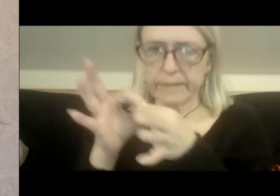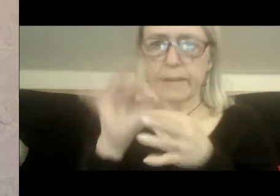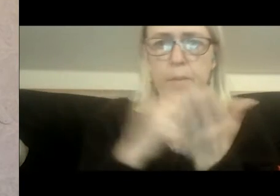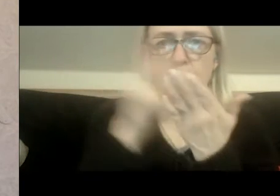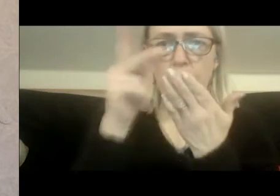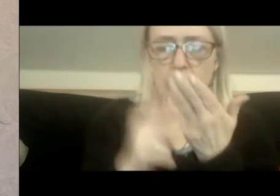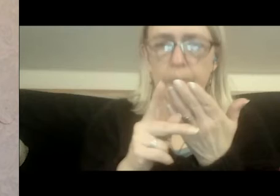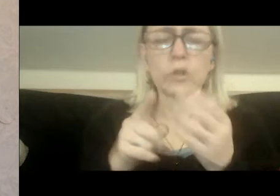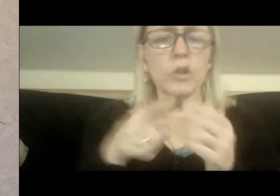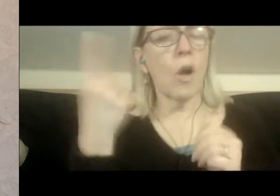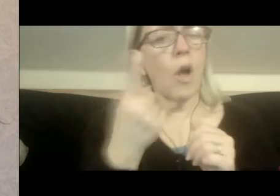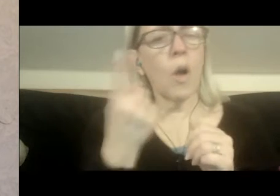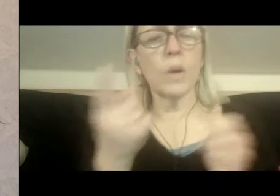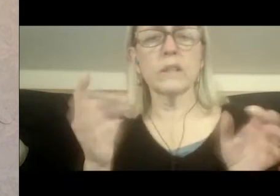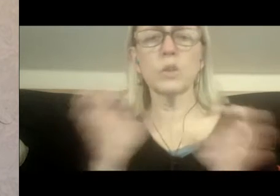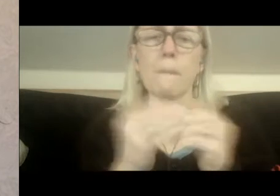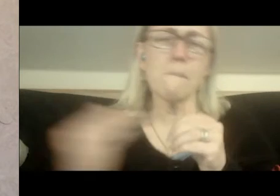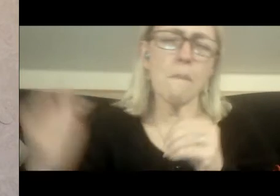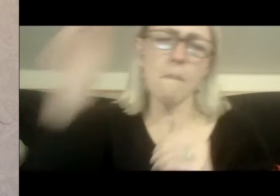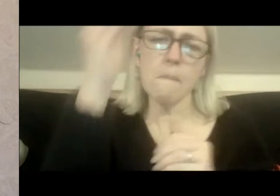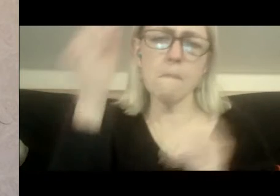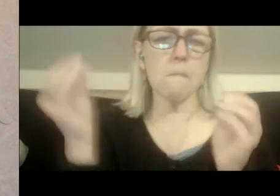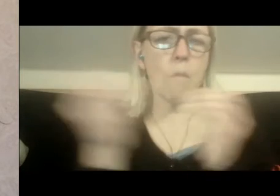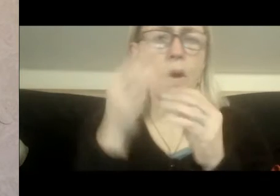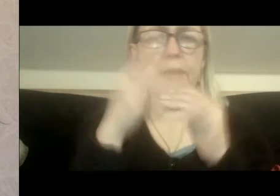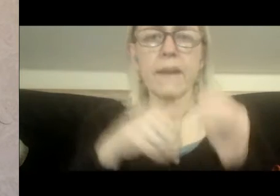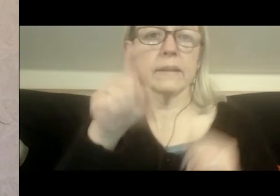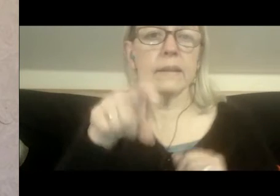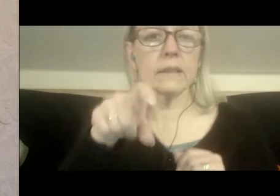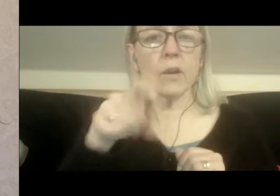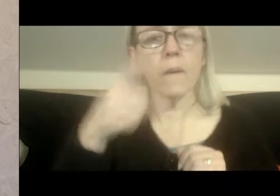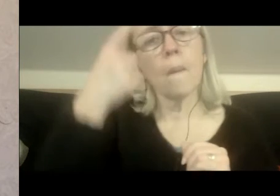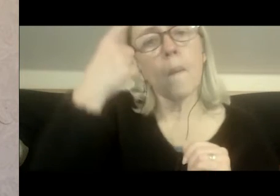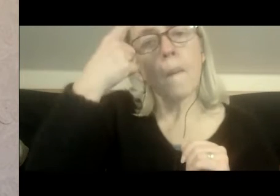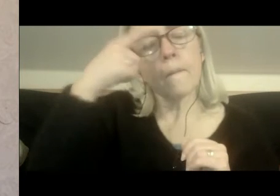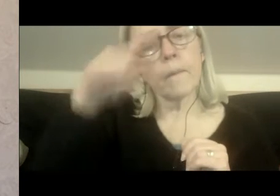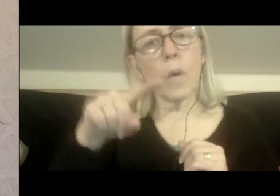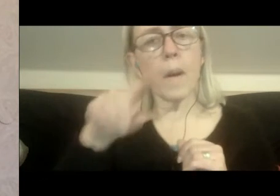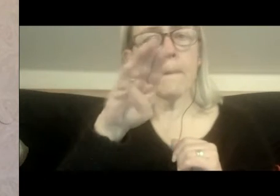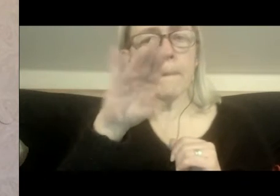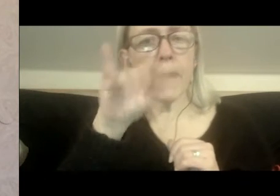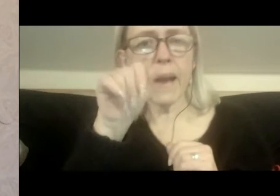to educate and inform conversations about bias, hate crimes, and other very, very critical issues.